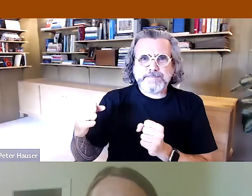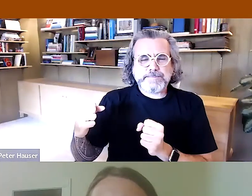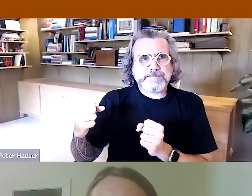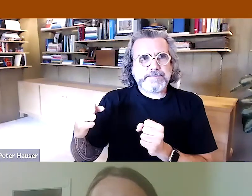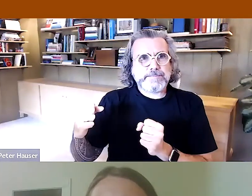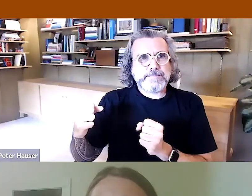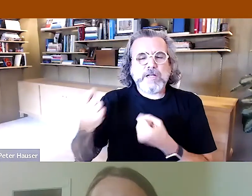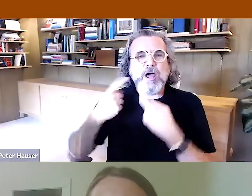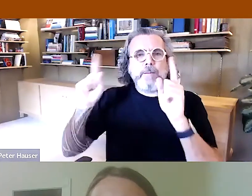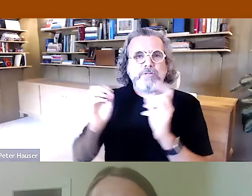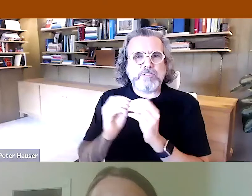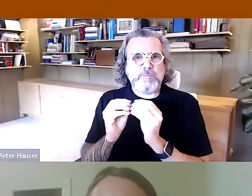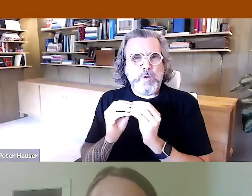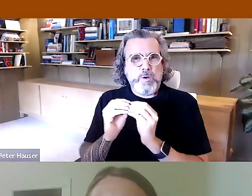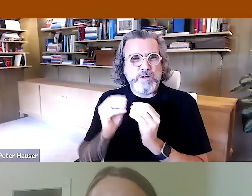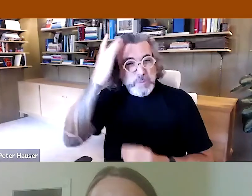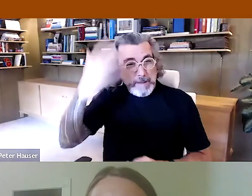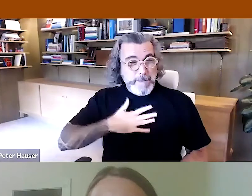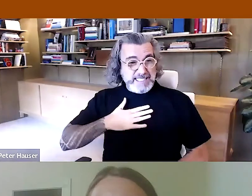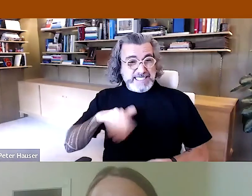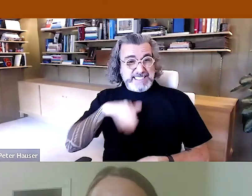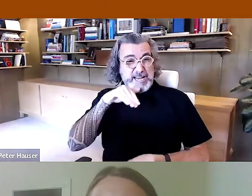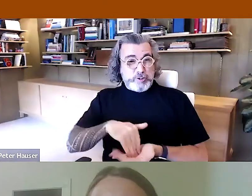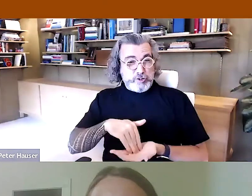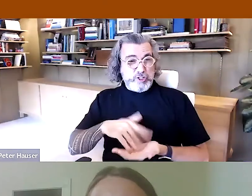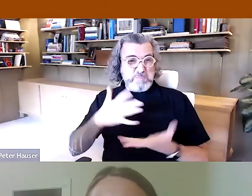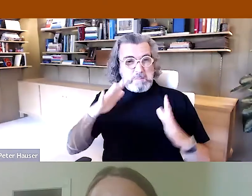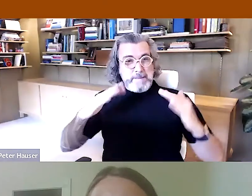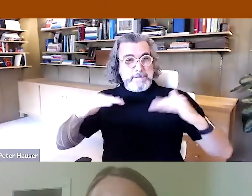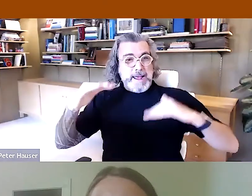but if I am the subawardee recipient, then I have